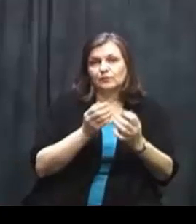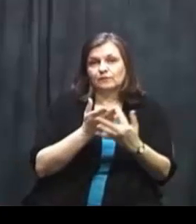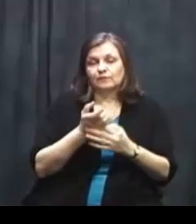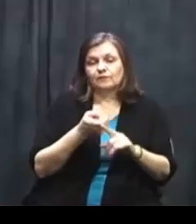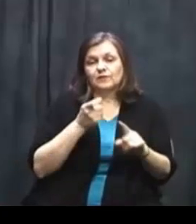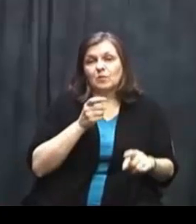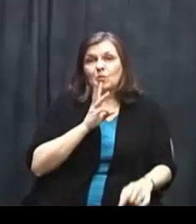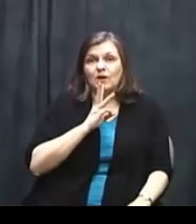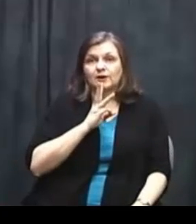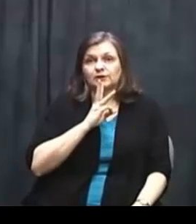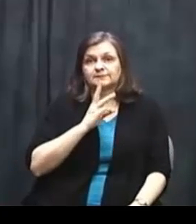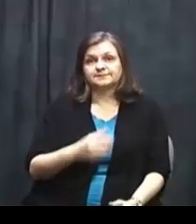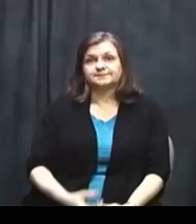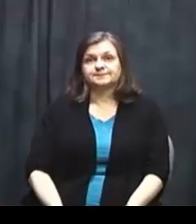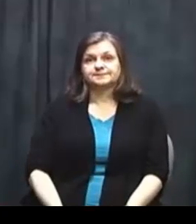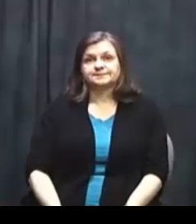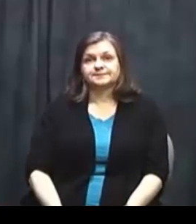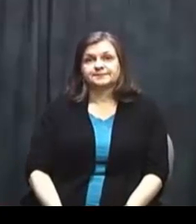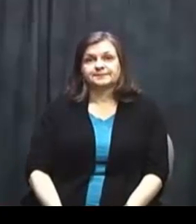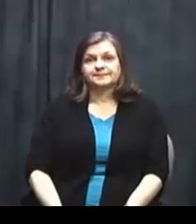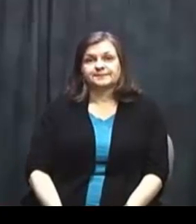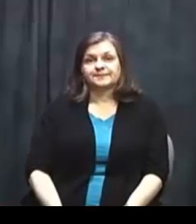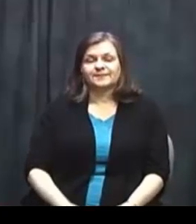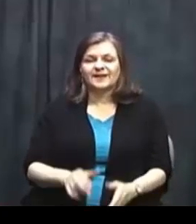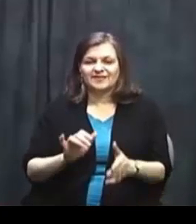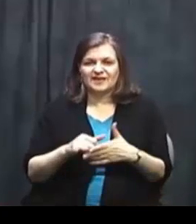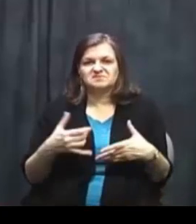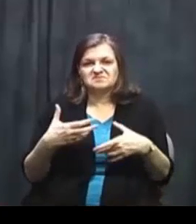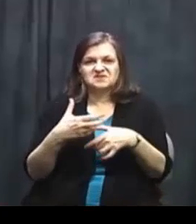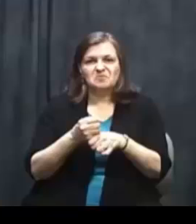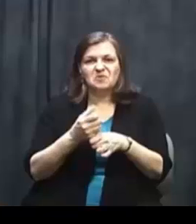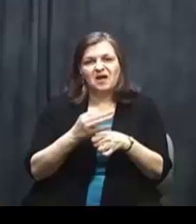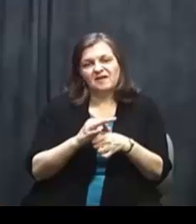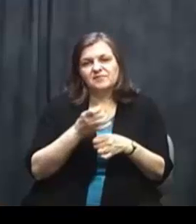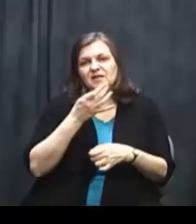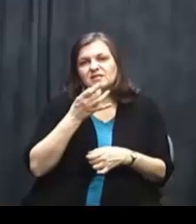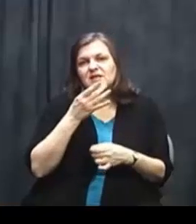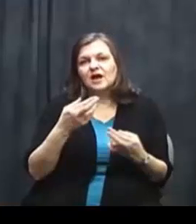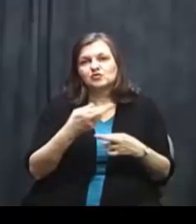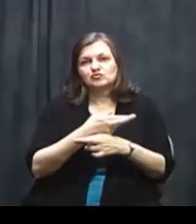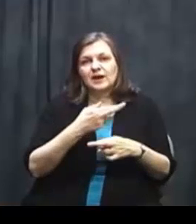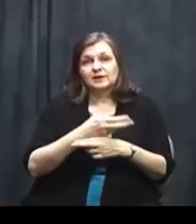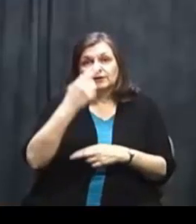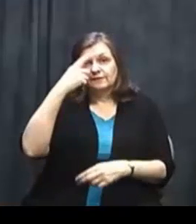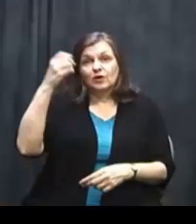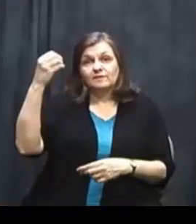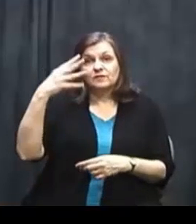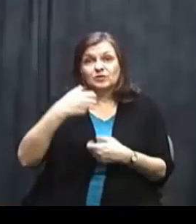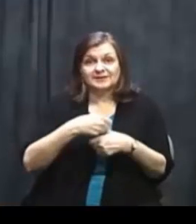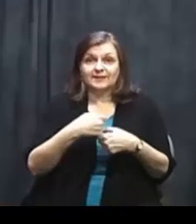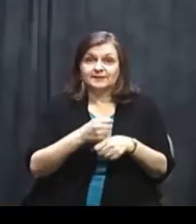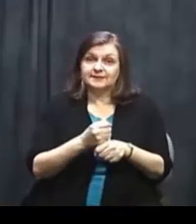from water that's the essence of the light reaction and photosynthesis